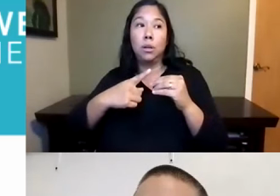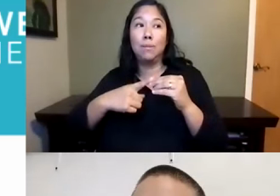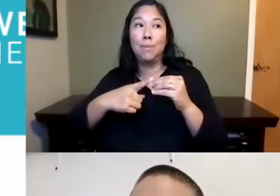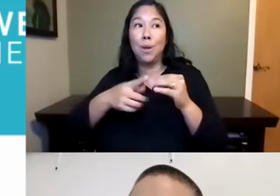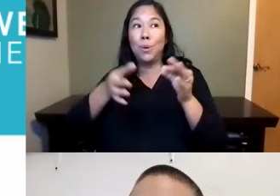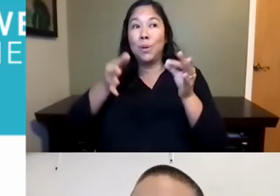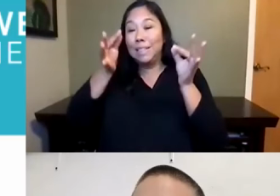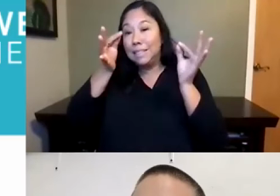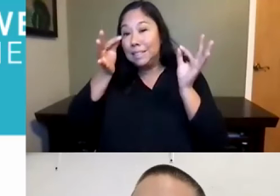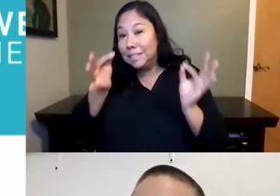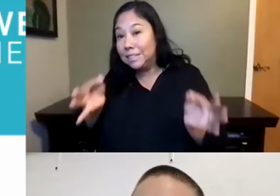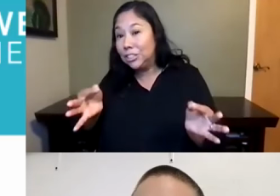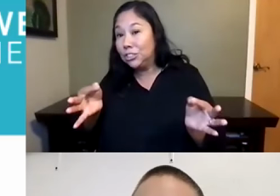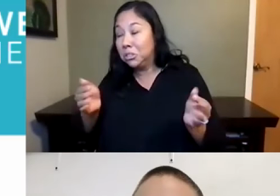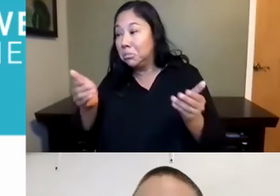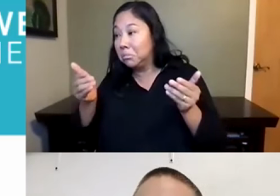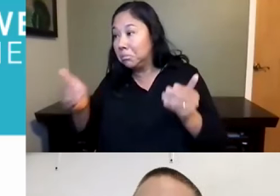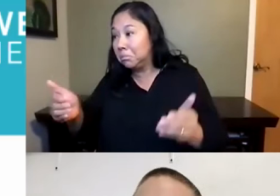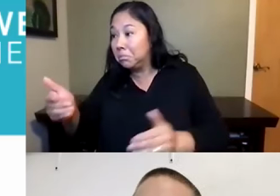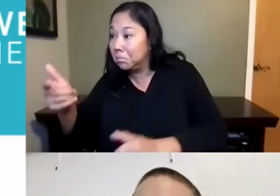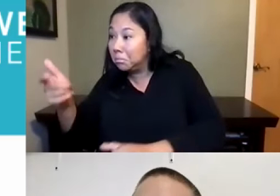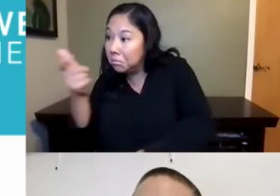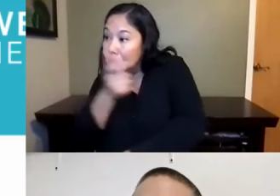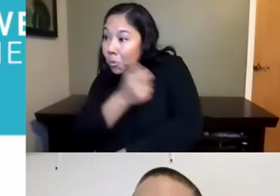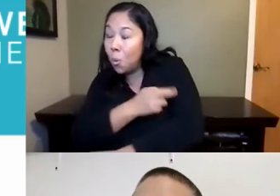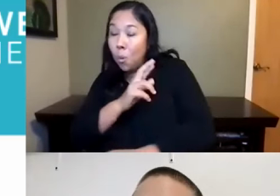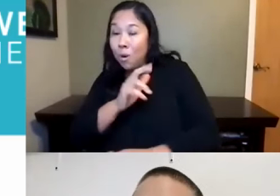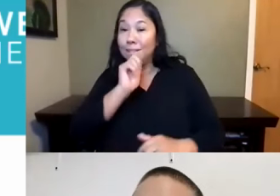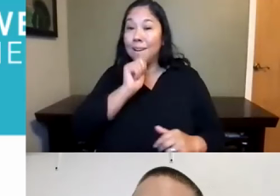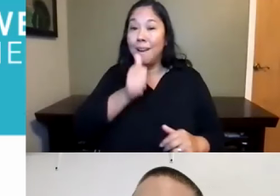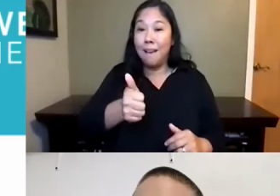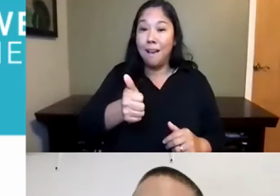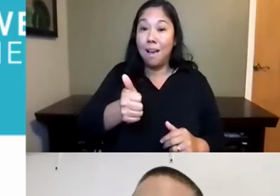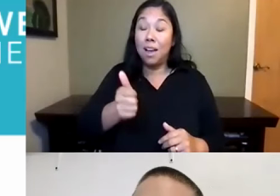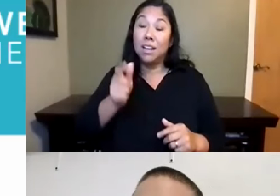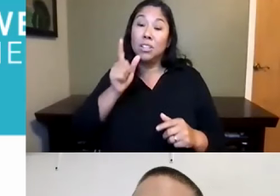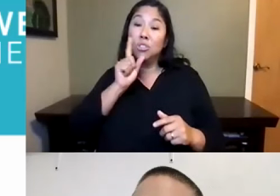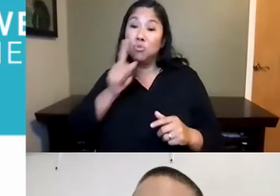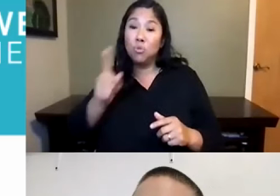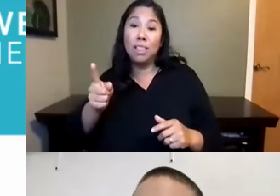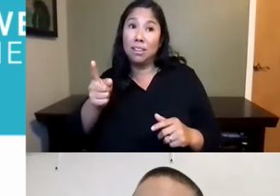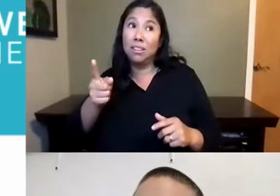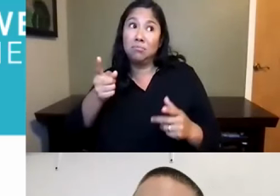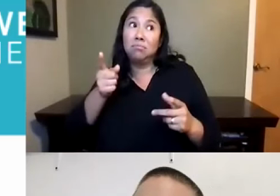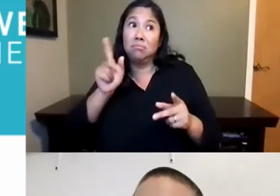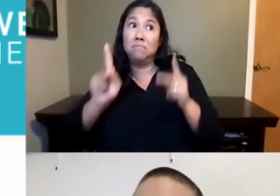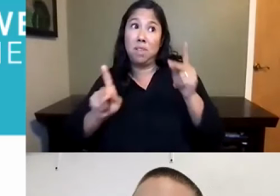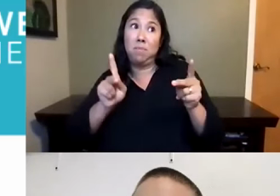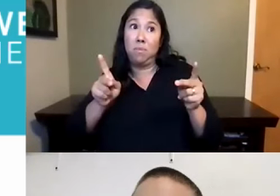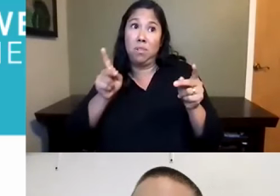to get COVID-19 vaccinated. A common concern about those symptoms and side effects. It does not mean